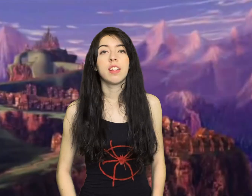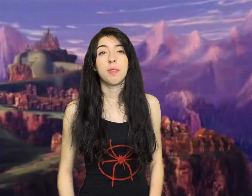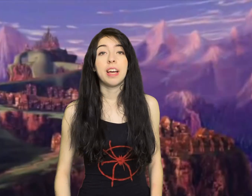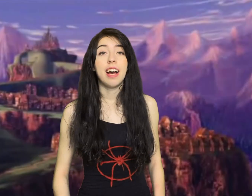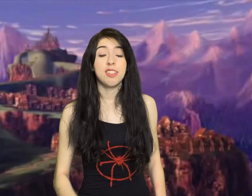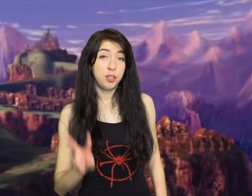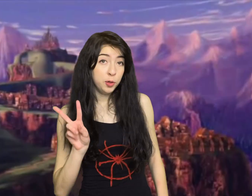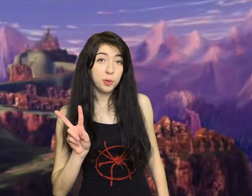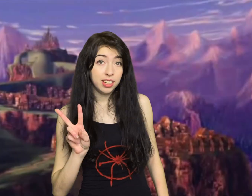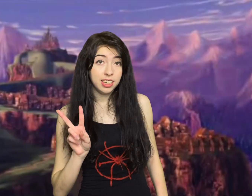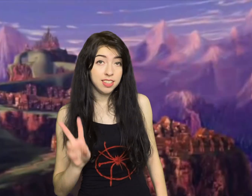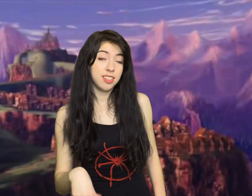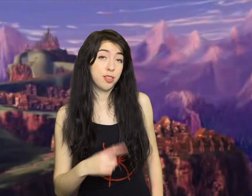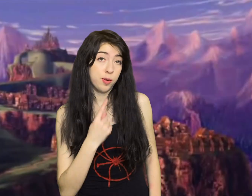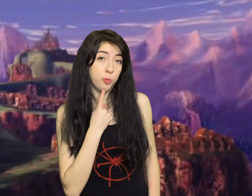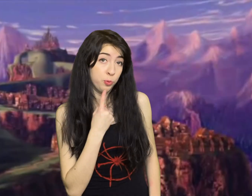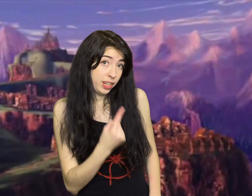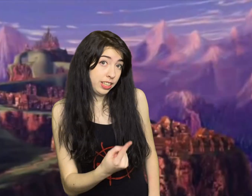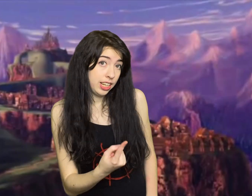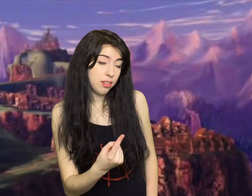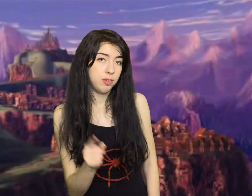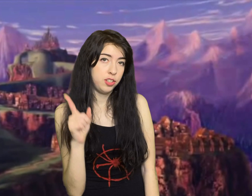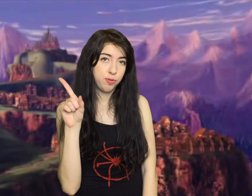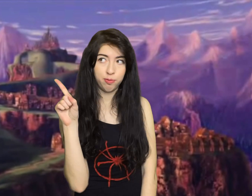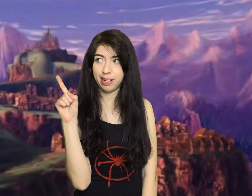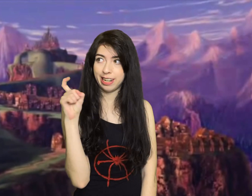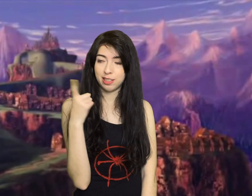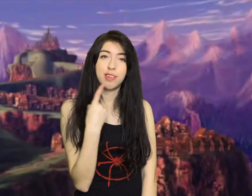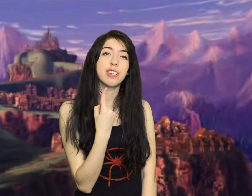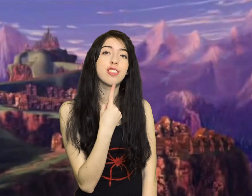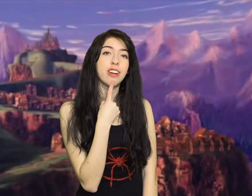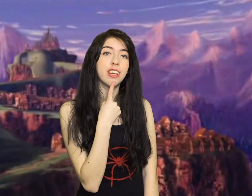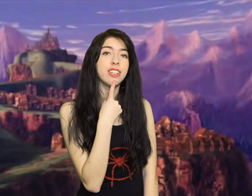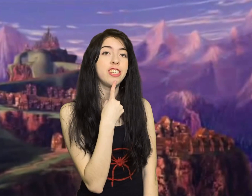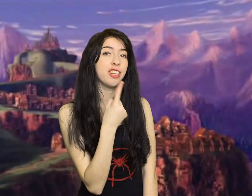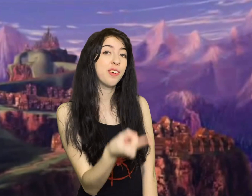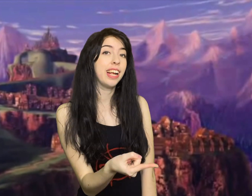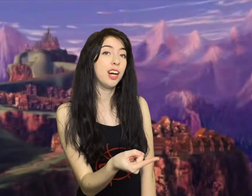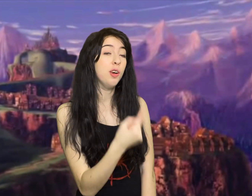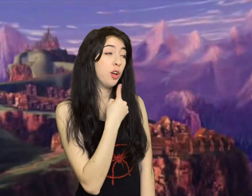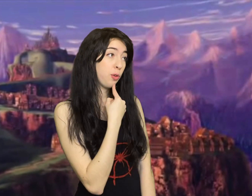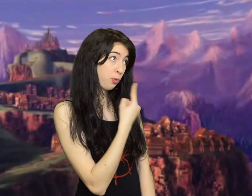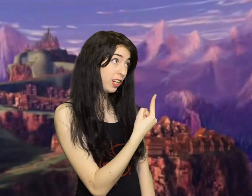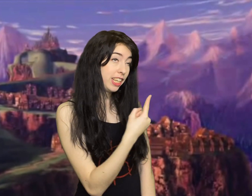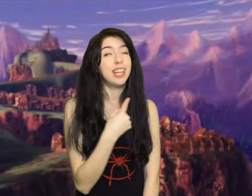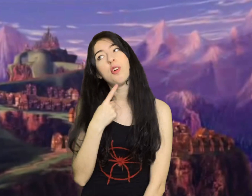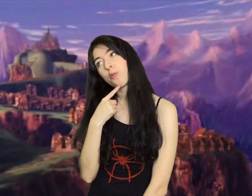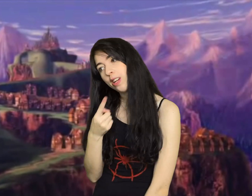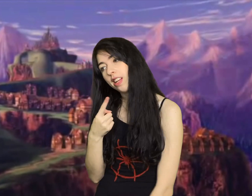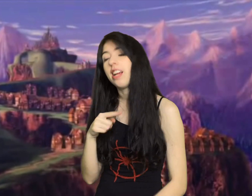okay we got two reallys so REALLY which- index finger is starting on the chin and going out REALLY REALLY